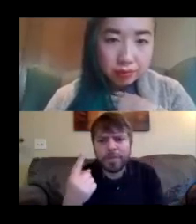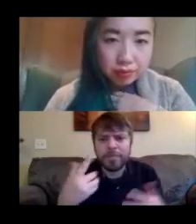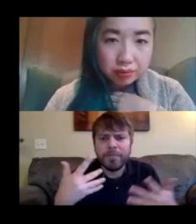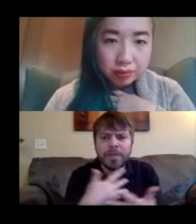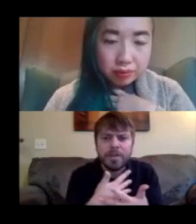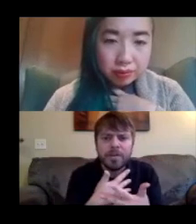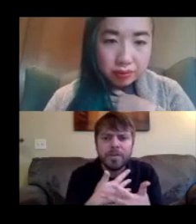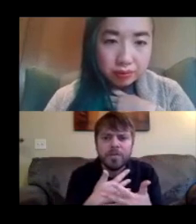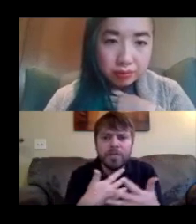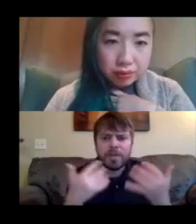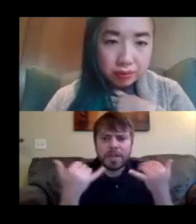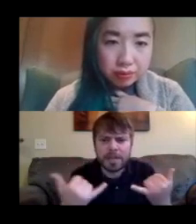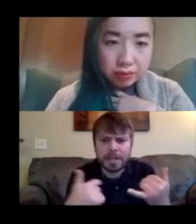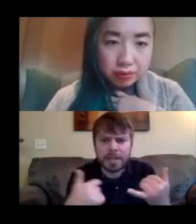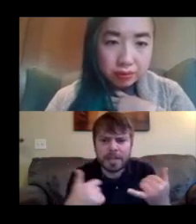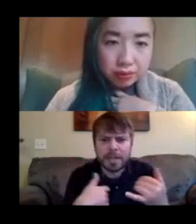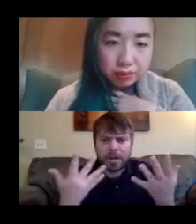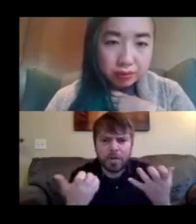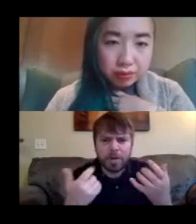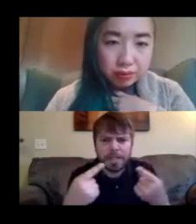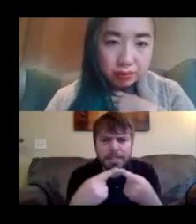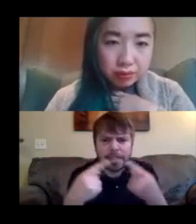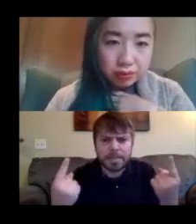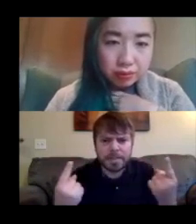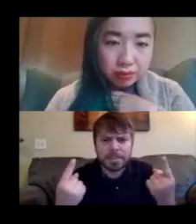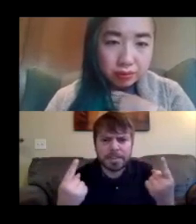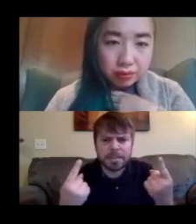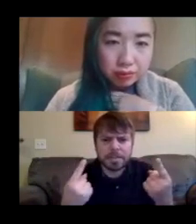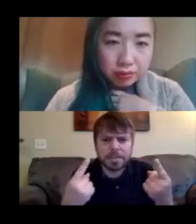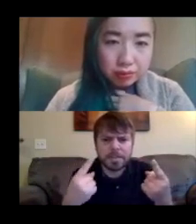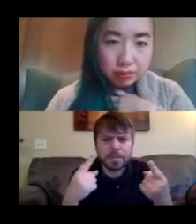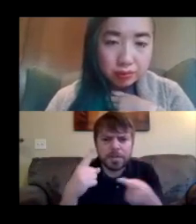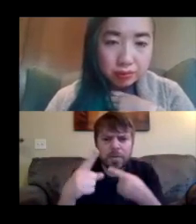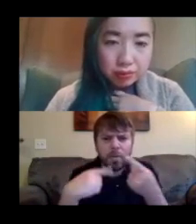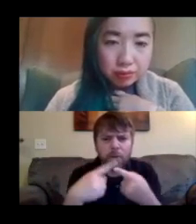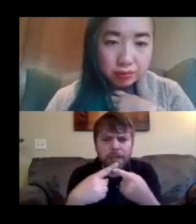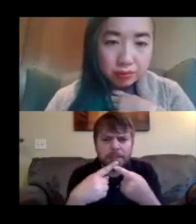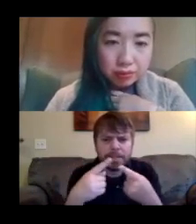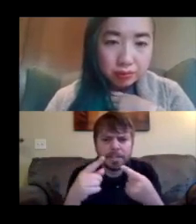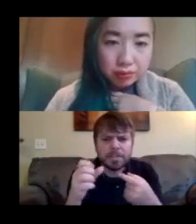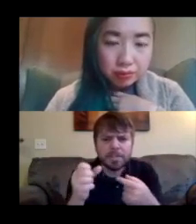now I want it's opposite once, she listened she stirred